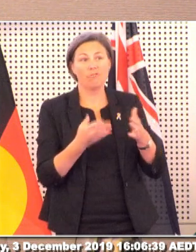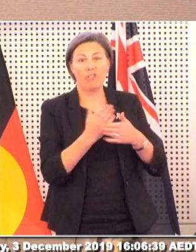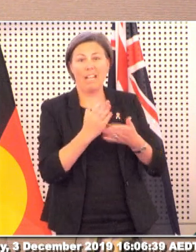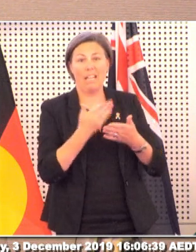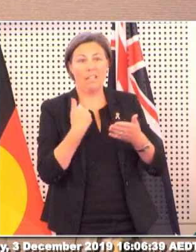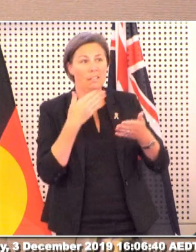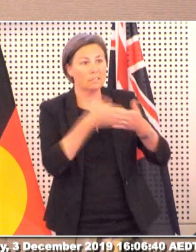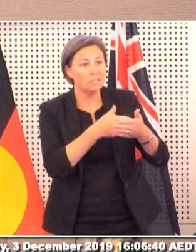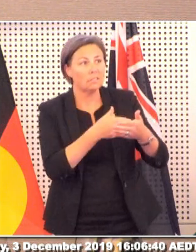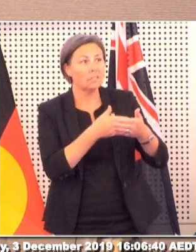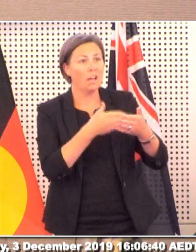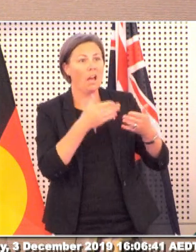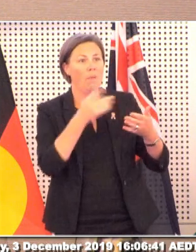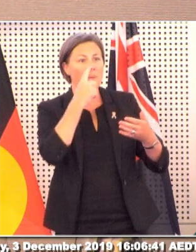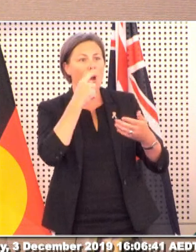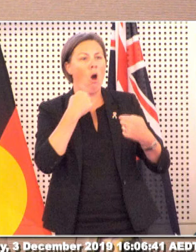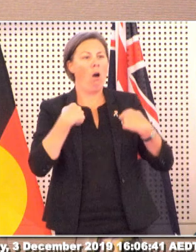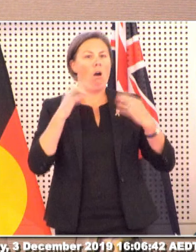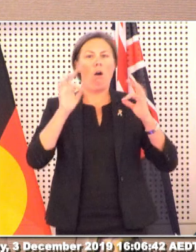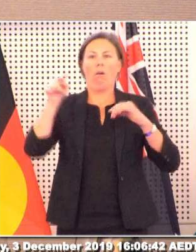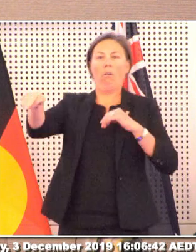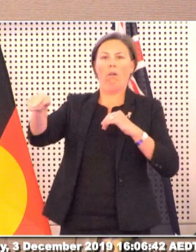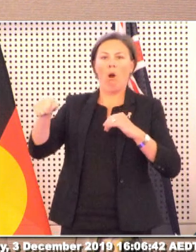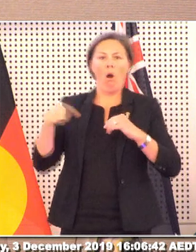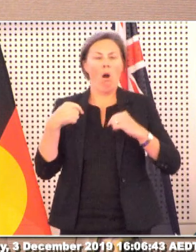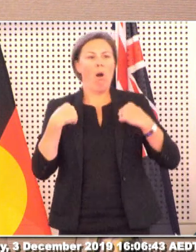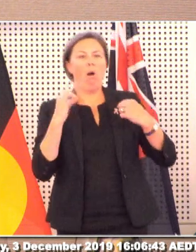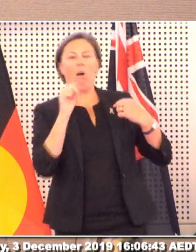responsibility for producing a result or getting something done.